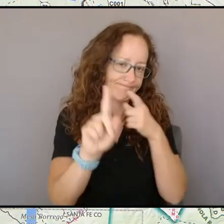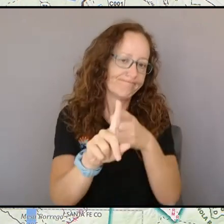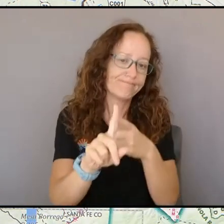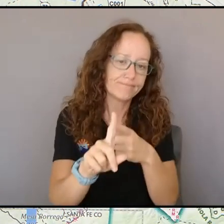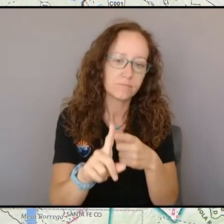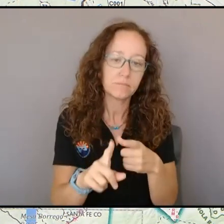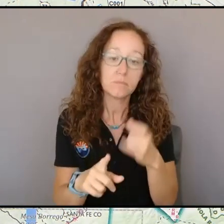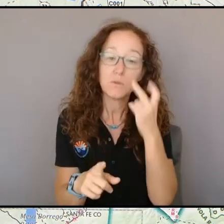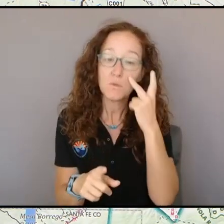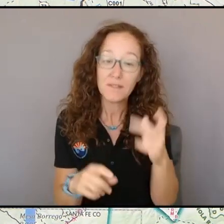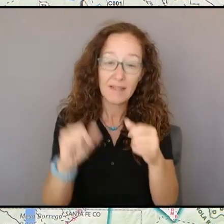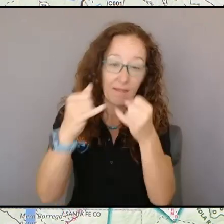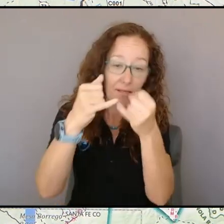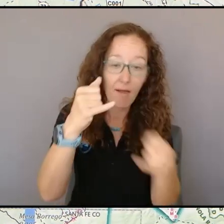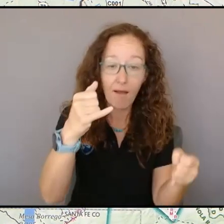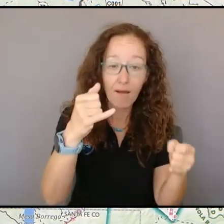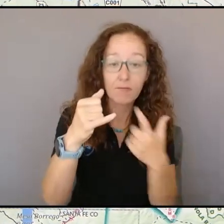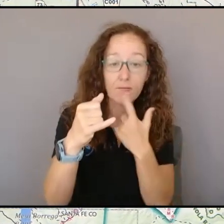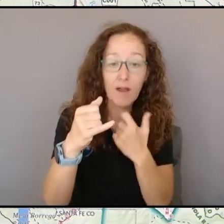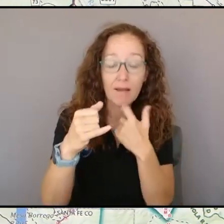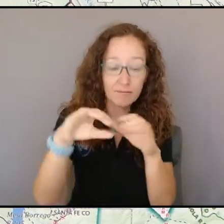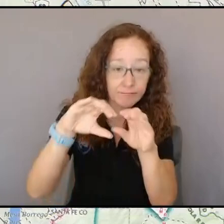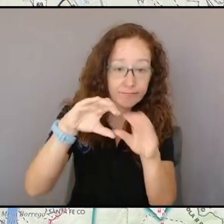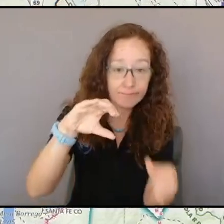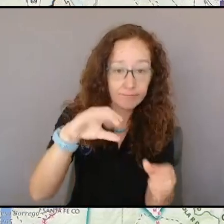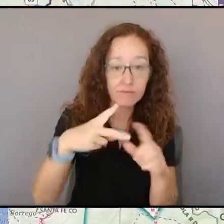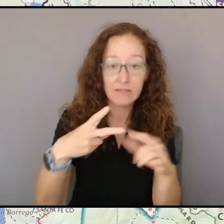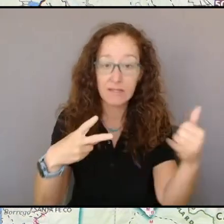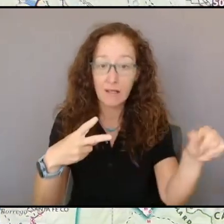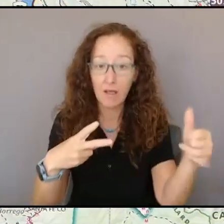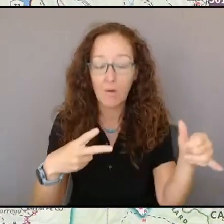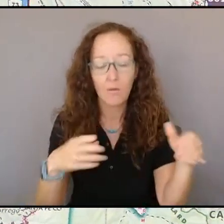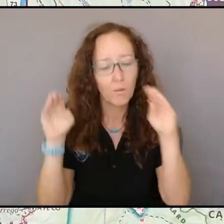this map that are red and yellow. And what that is is